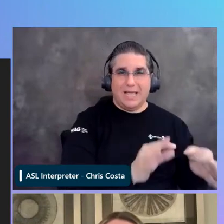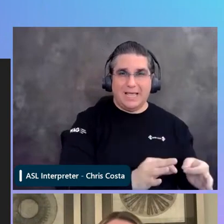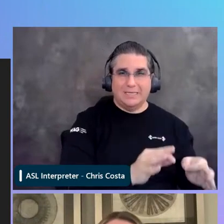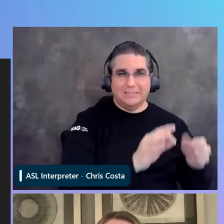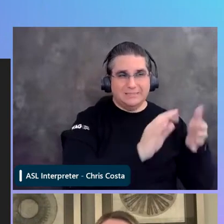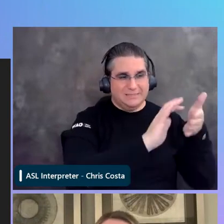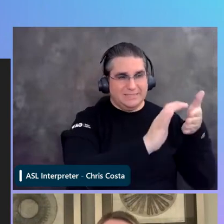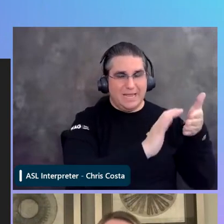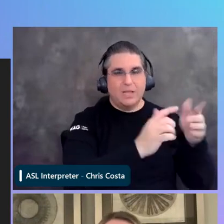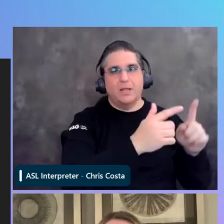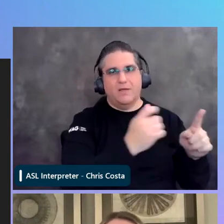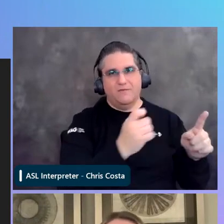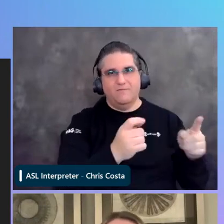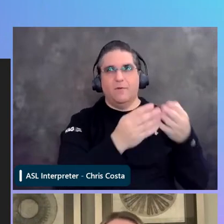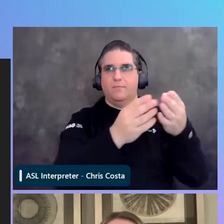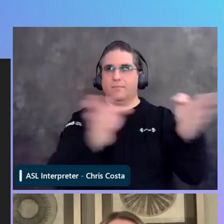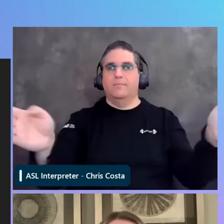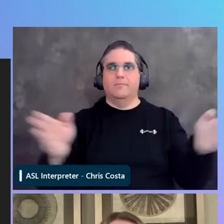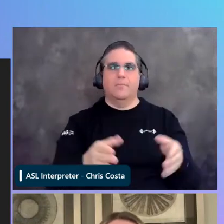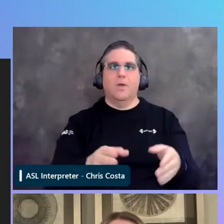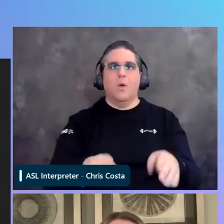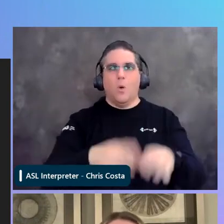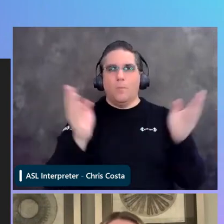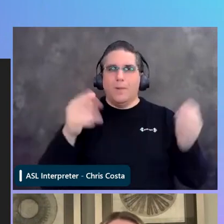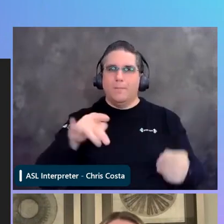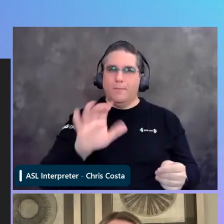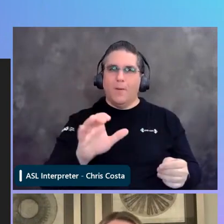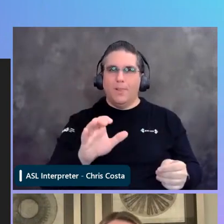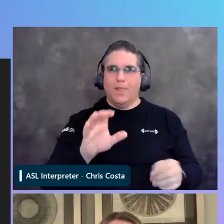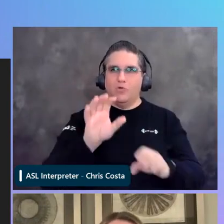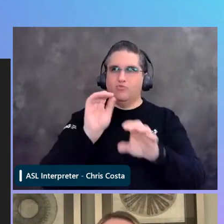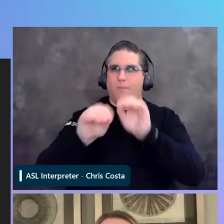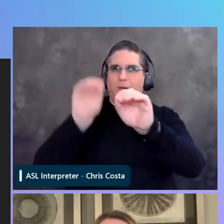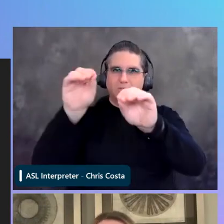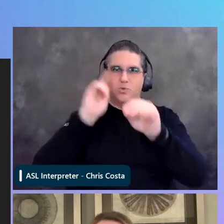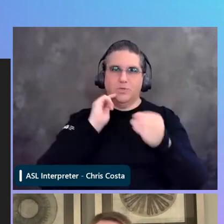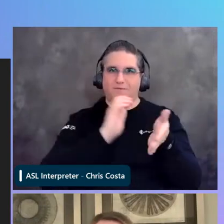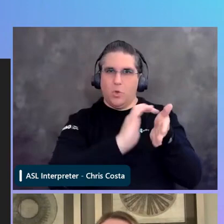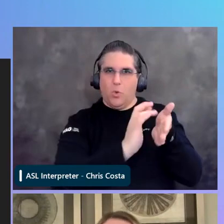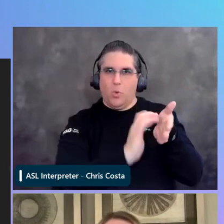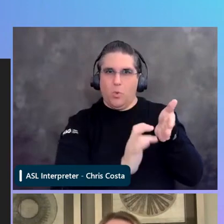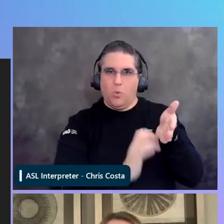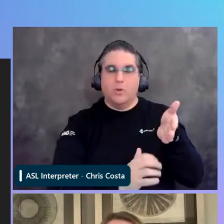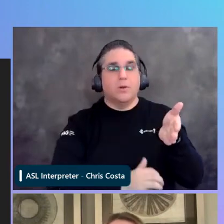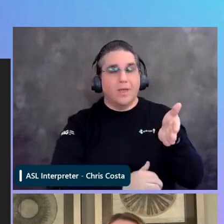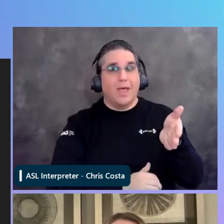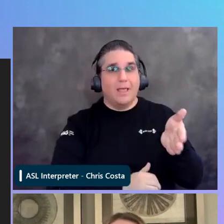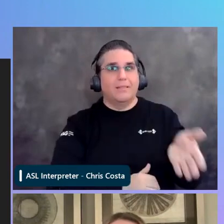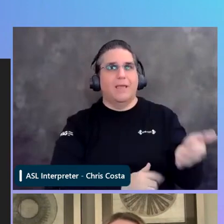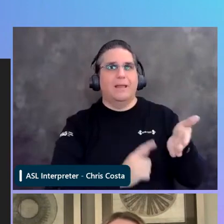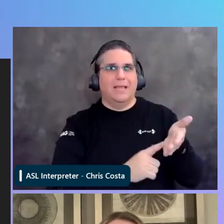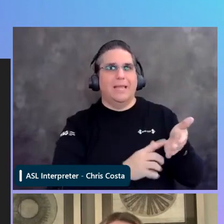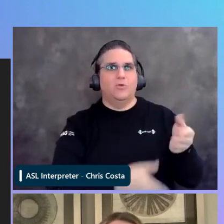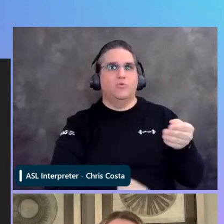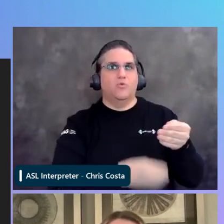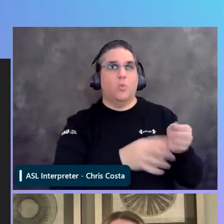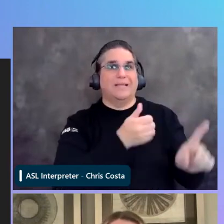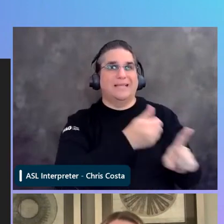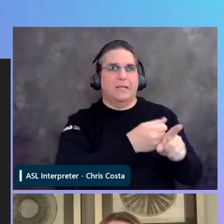then it leverages this extensive knowledge base and it enhances its ability to assist in code